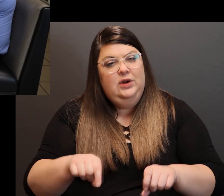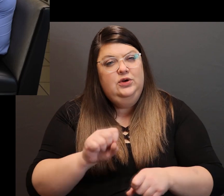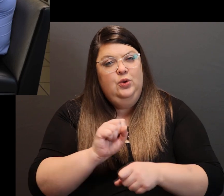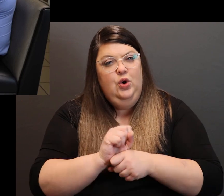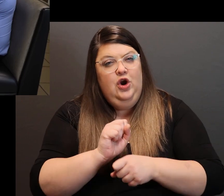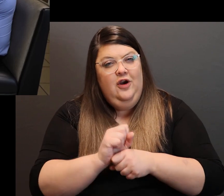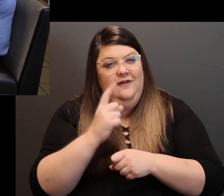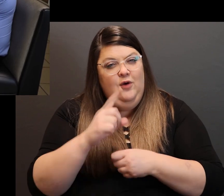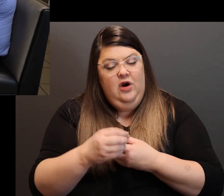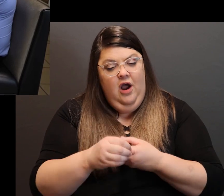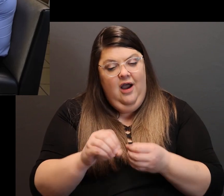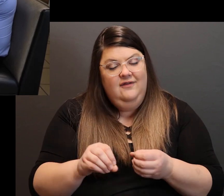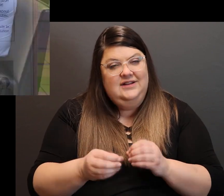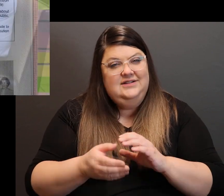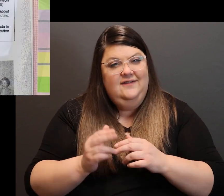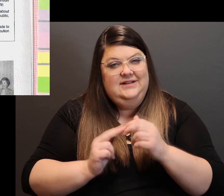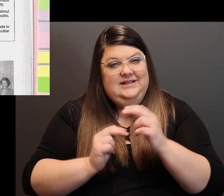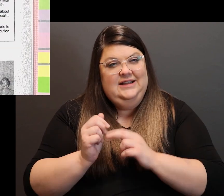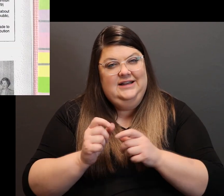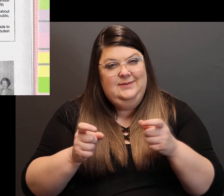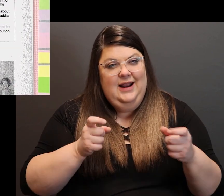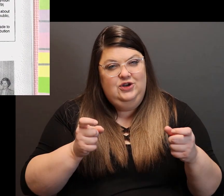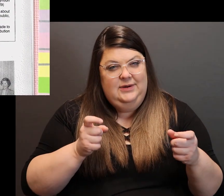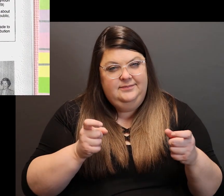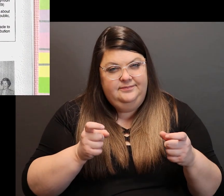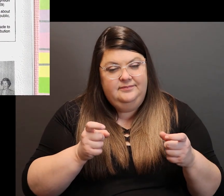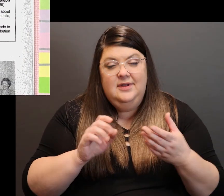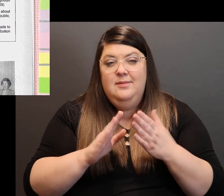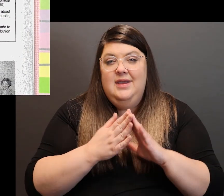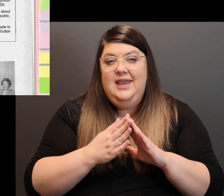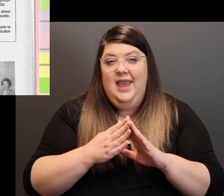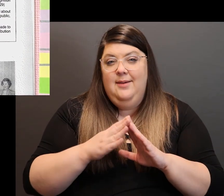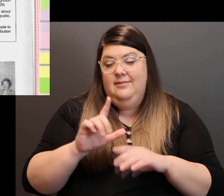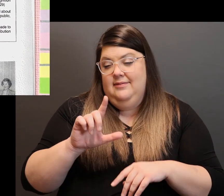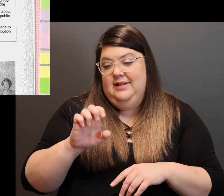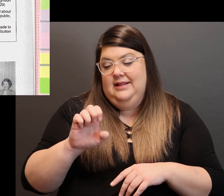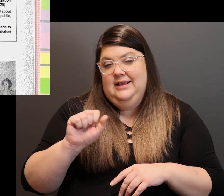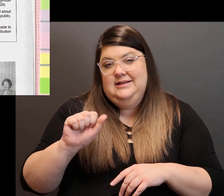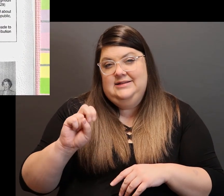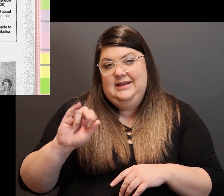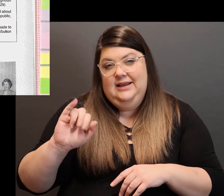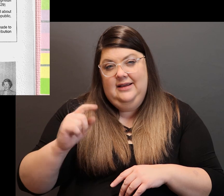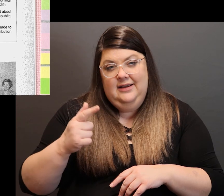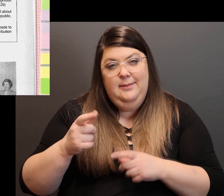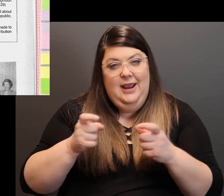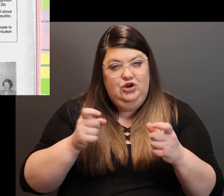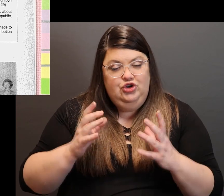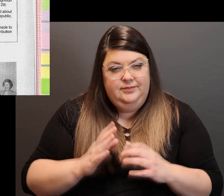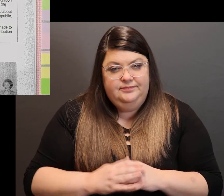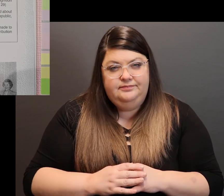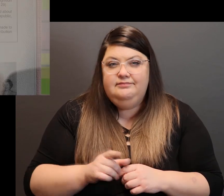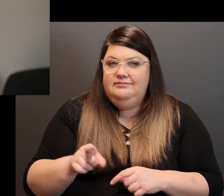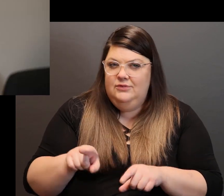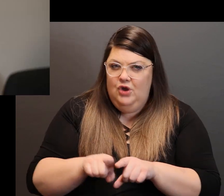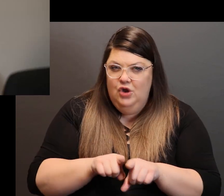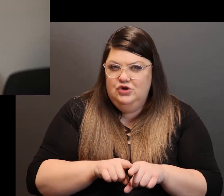Office of Facilities Management and became a leasing manager. She also left a lasting impression.